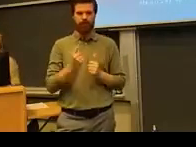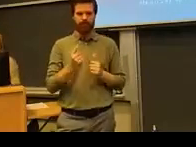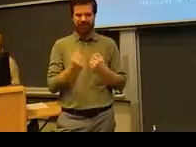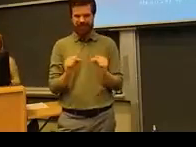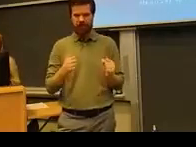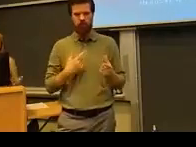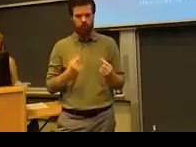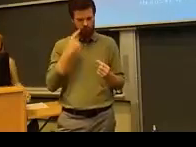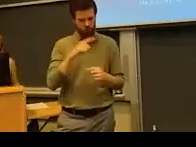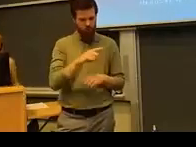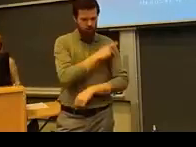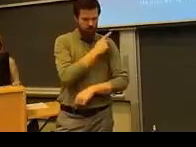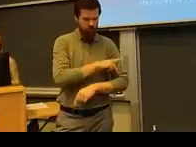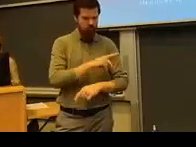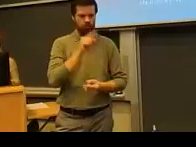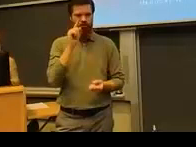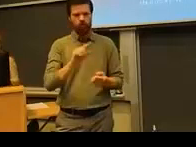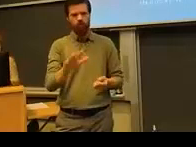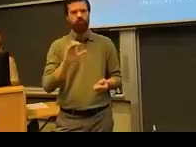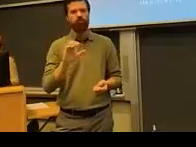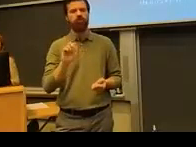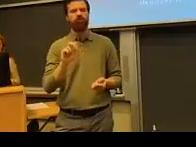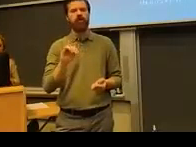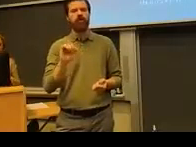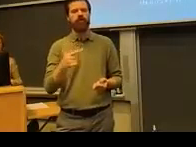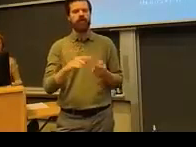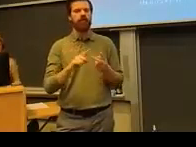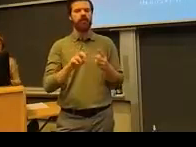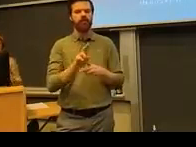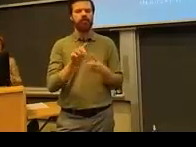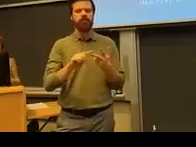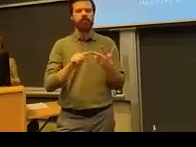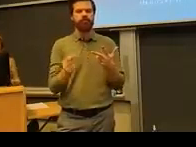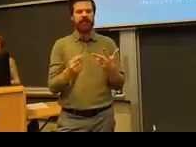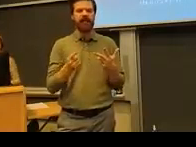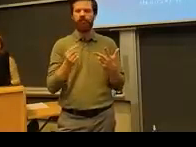patient what can we do to reduce your Cravings um or your use or your pain or what's going on